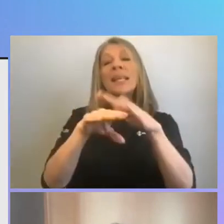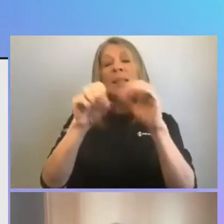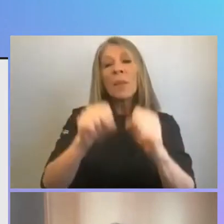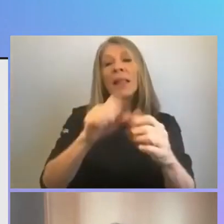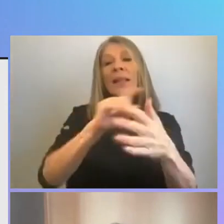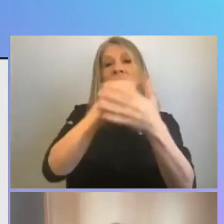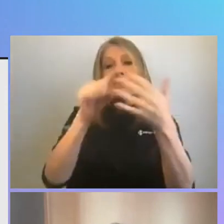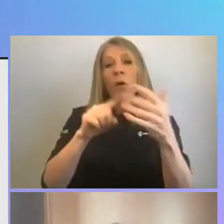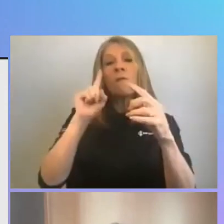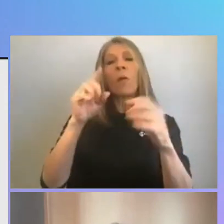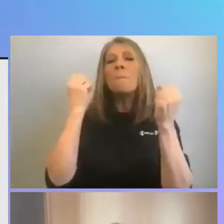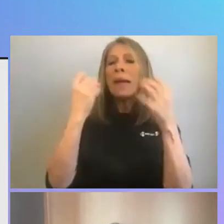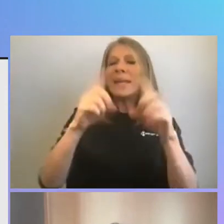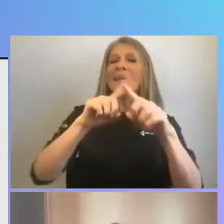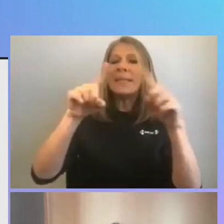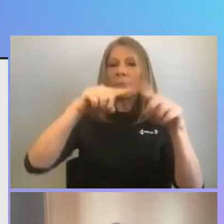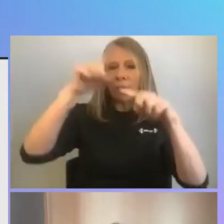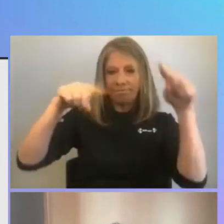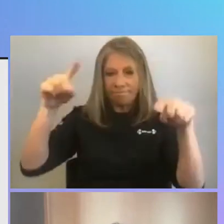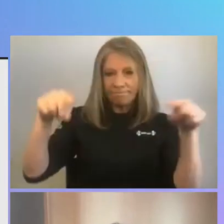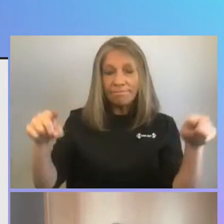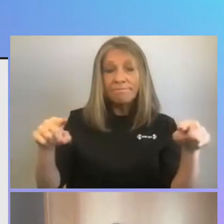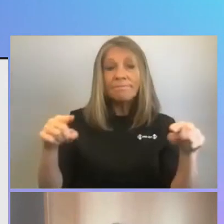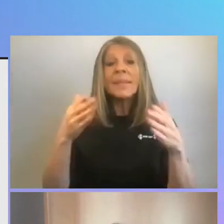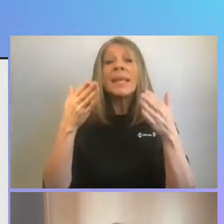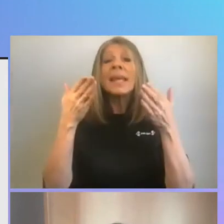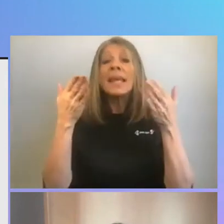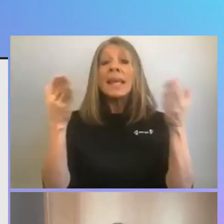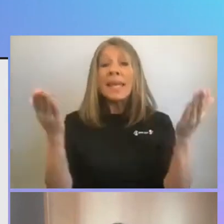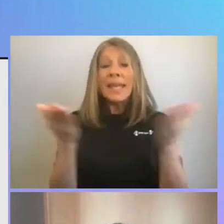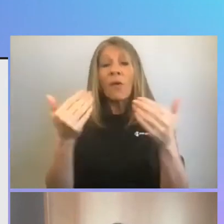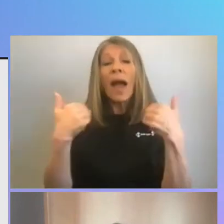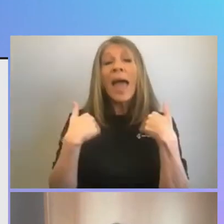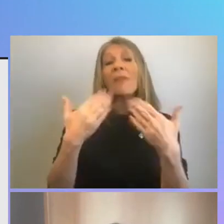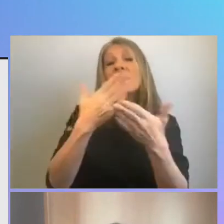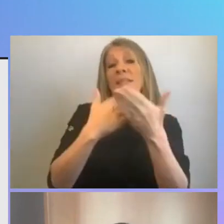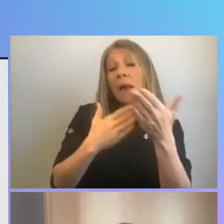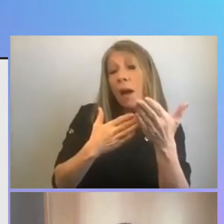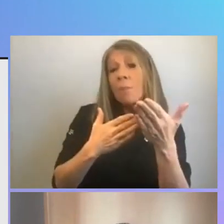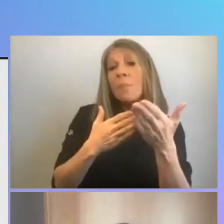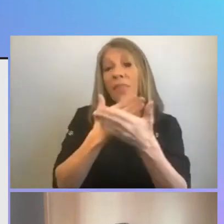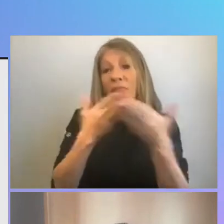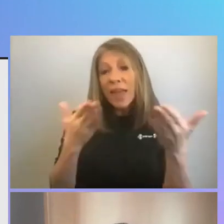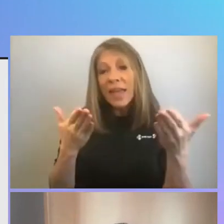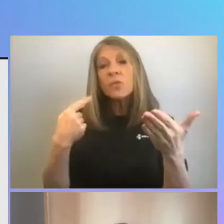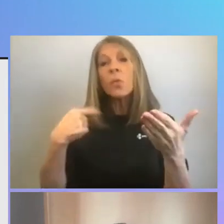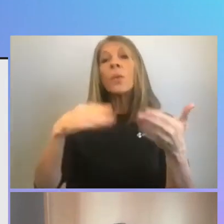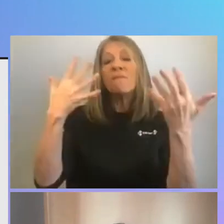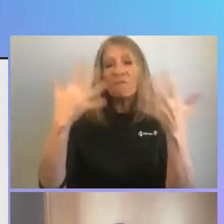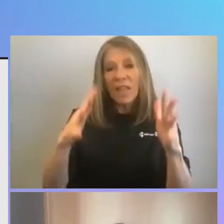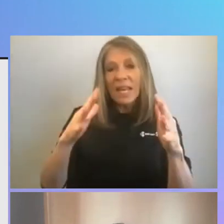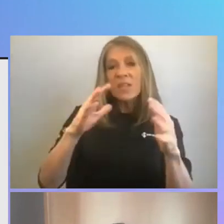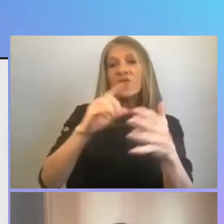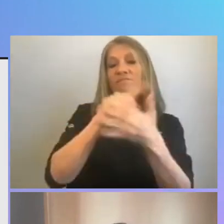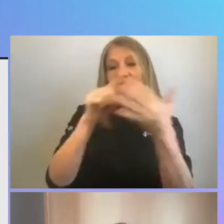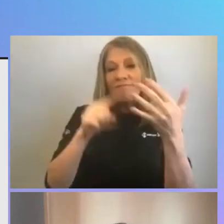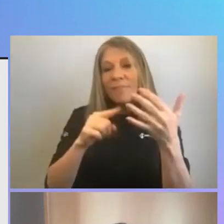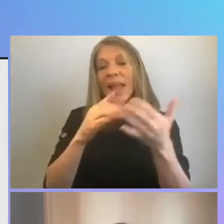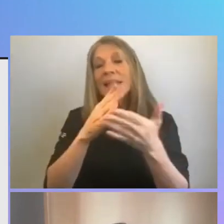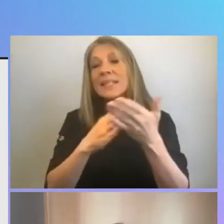components. So here I have some components that we have completed. Criteria for, as well as some of the major callouts